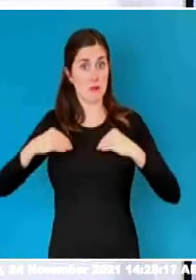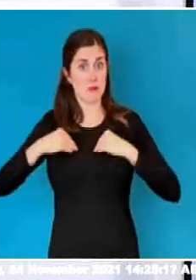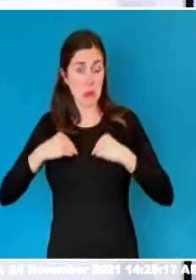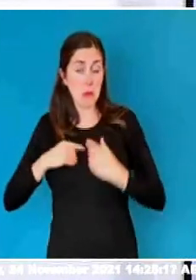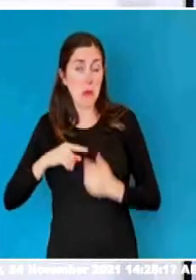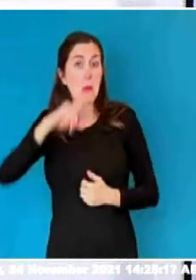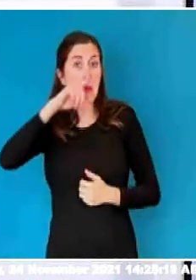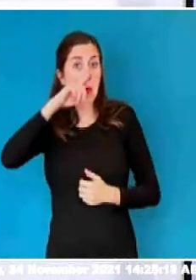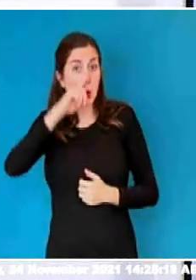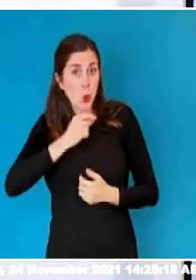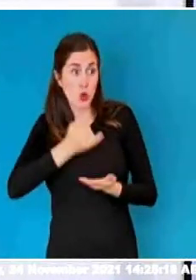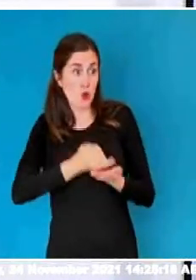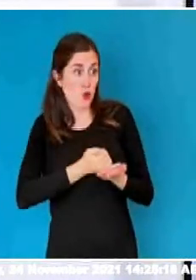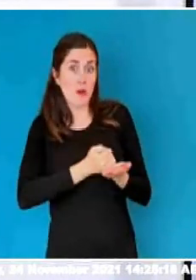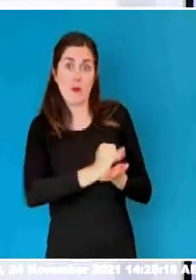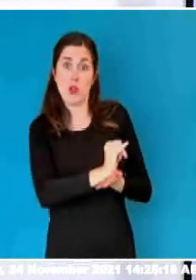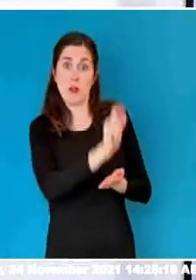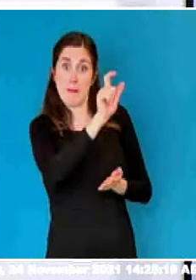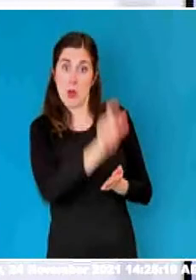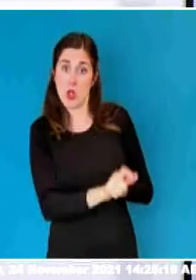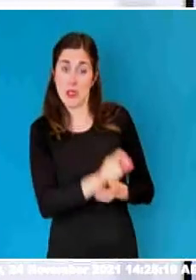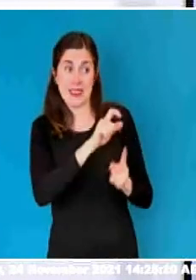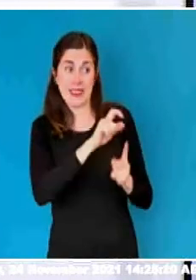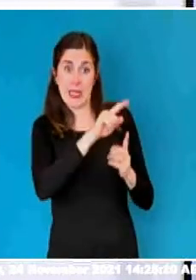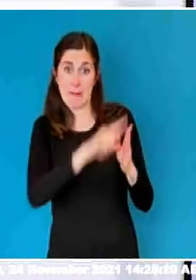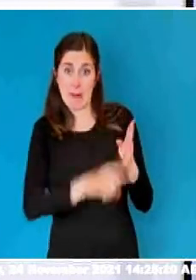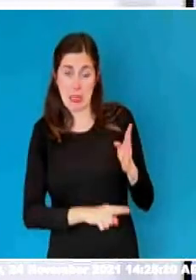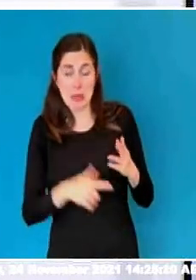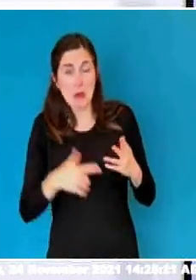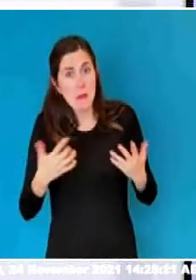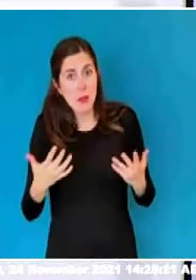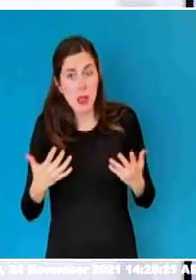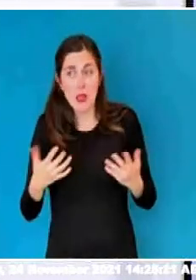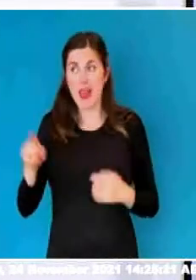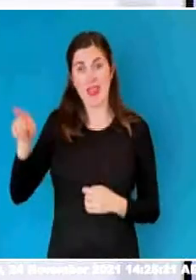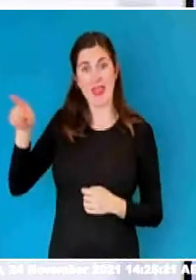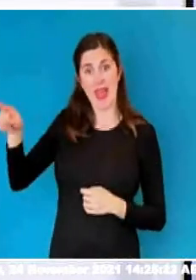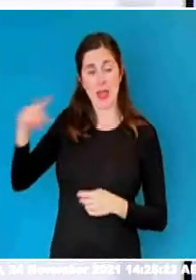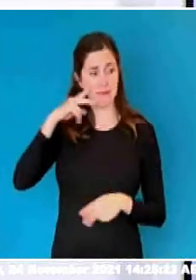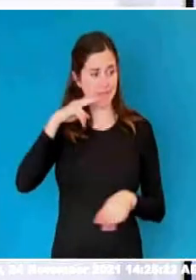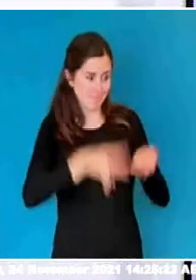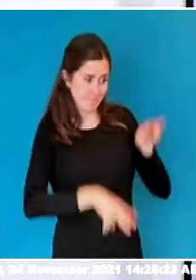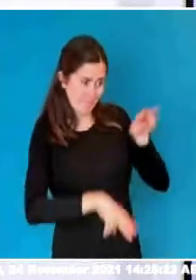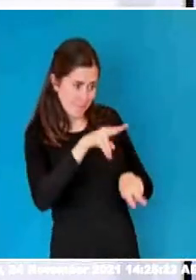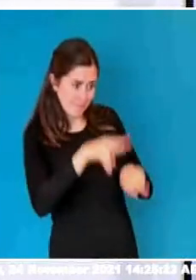disability because they assess that the person with a disability poses a greater